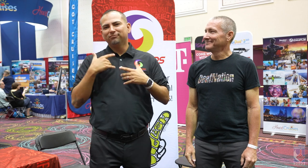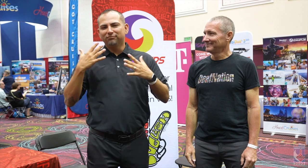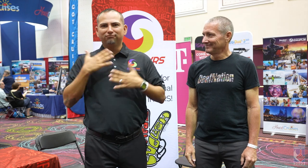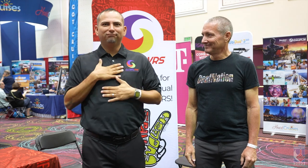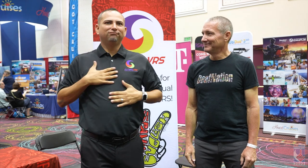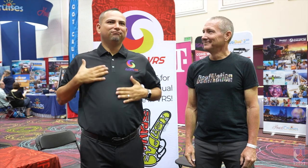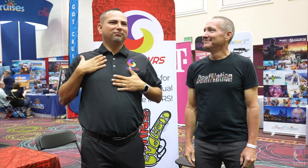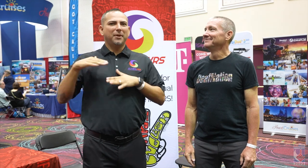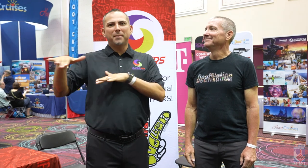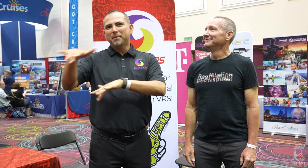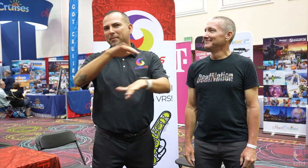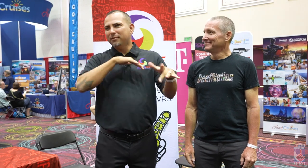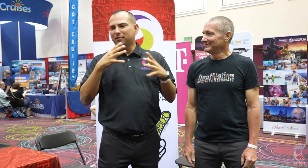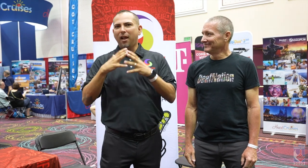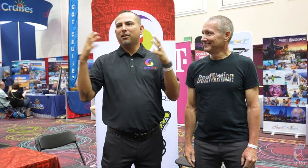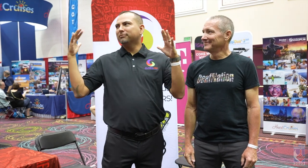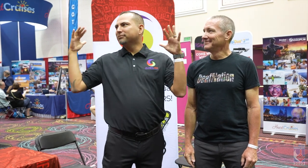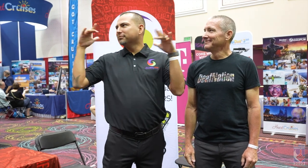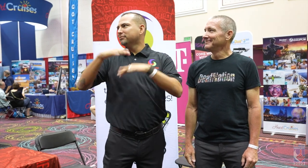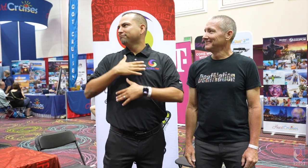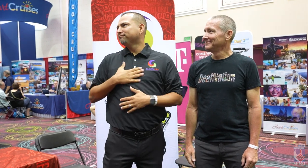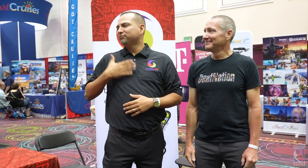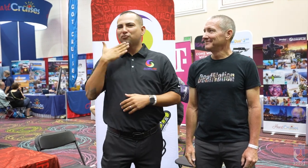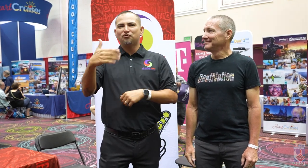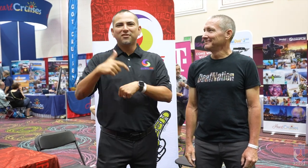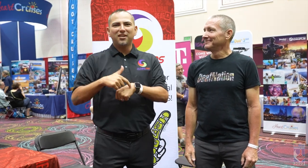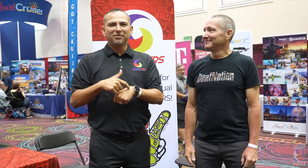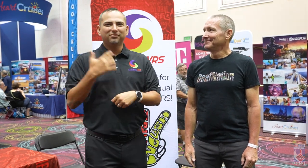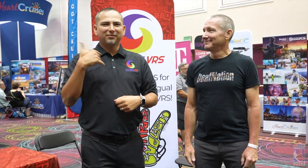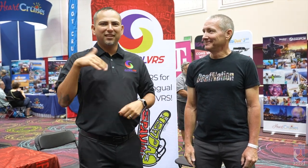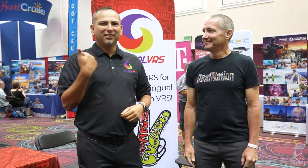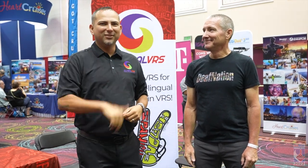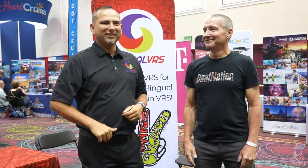I’m enjoying it with everything going on. It’s been a good time.